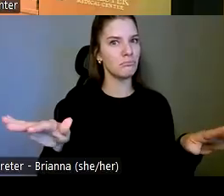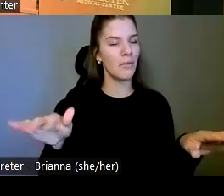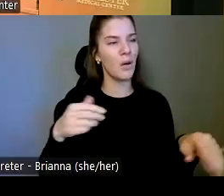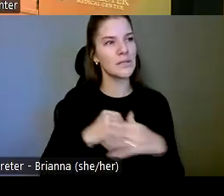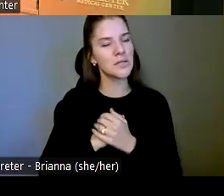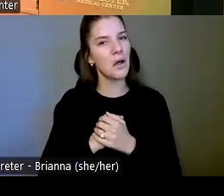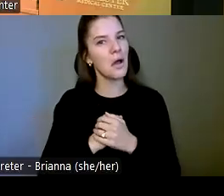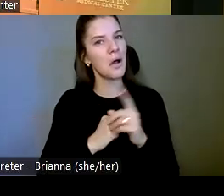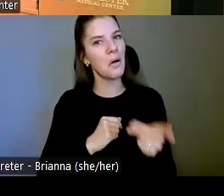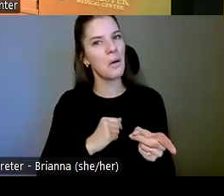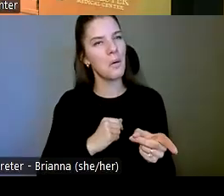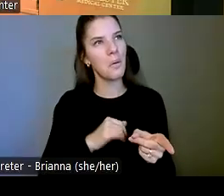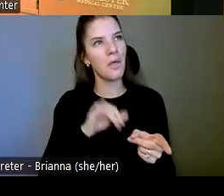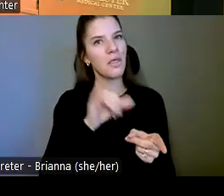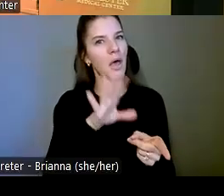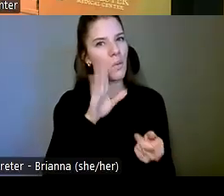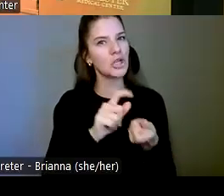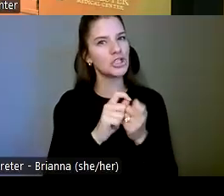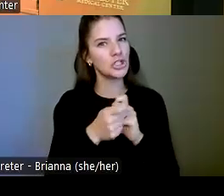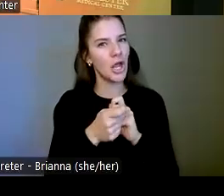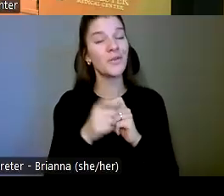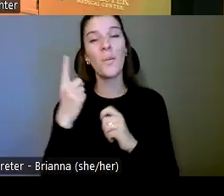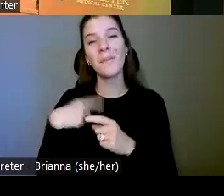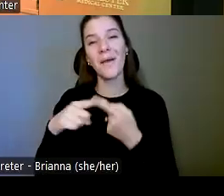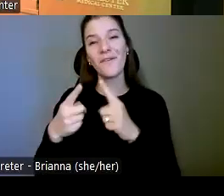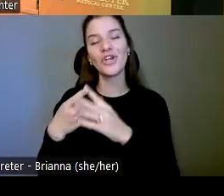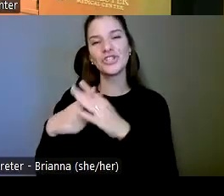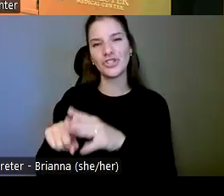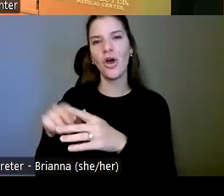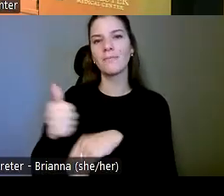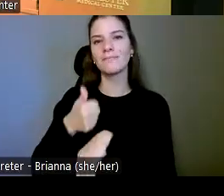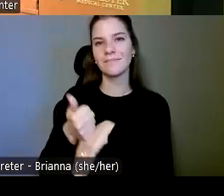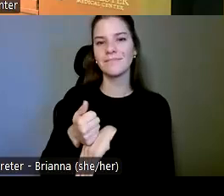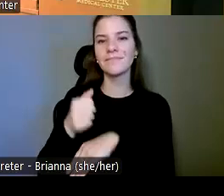changes things. So one of my friends is starting a psychiatry residency up in Tuscaloosa and I told